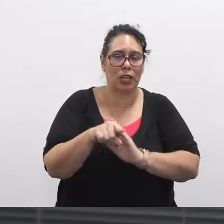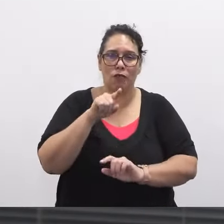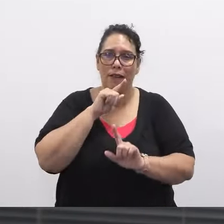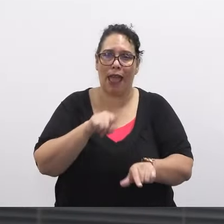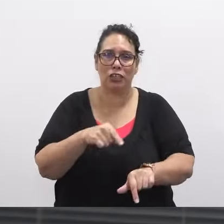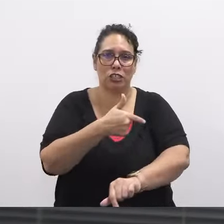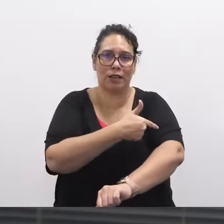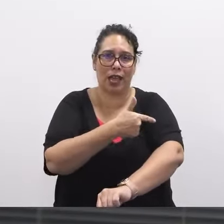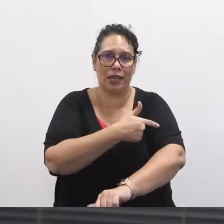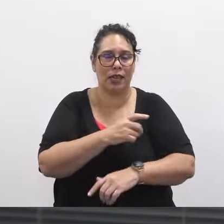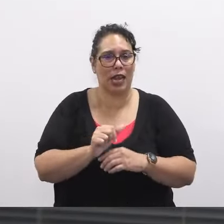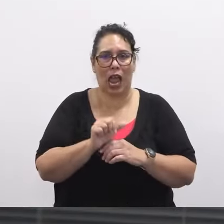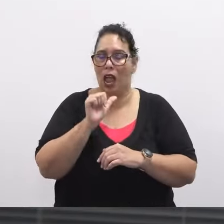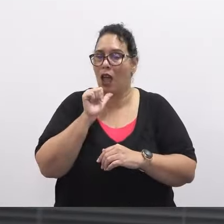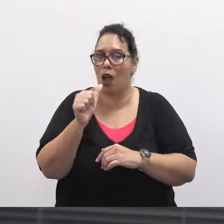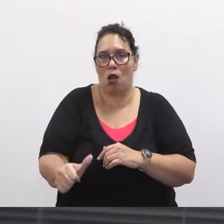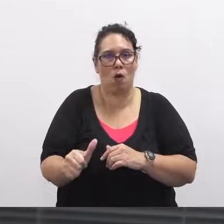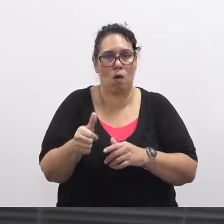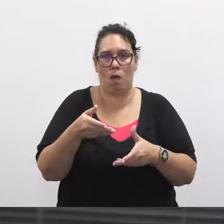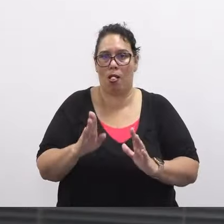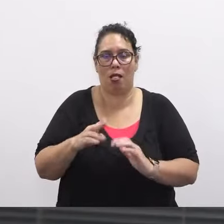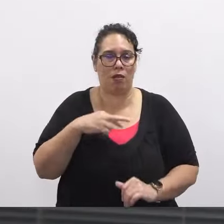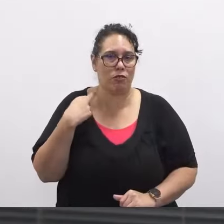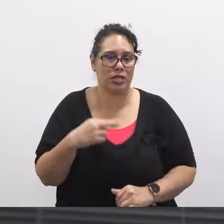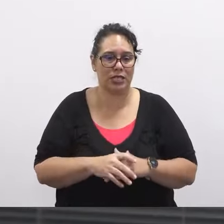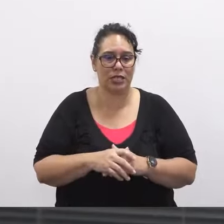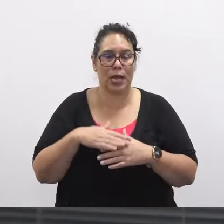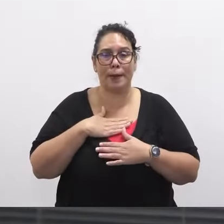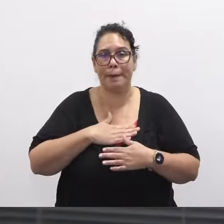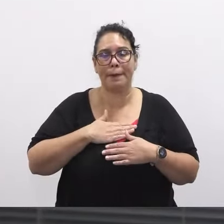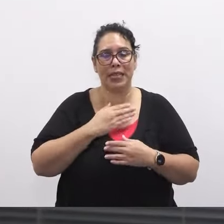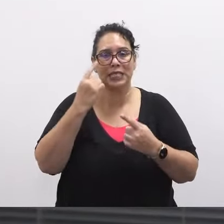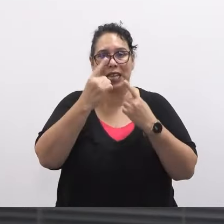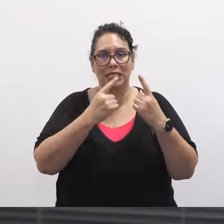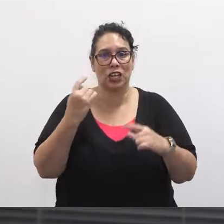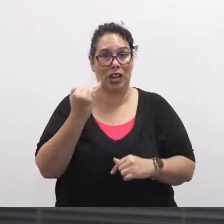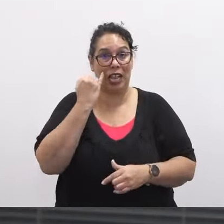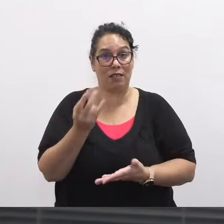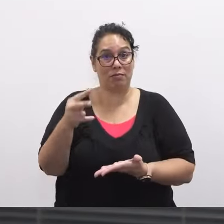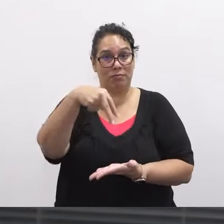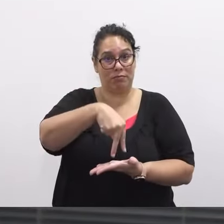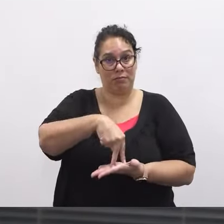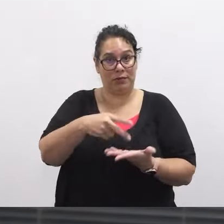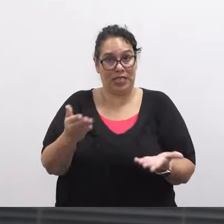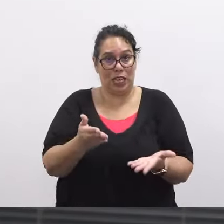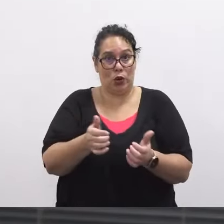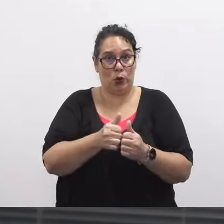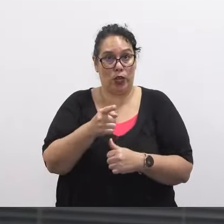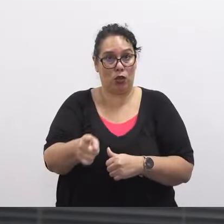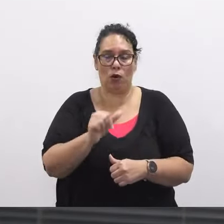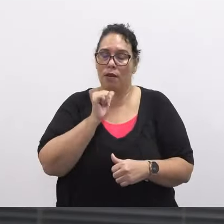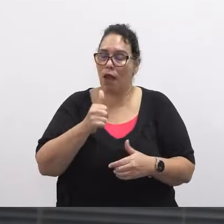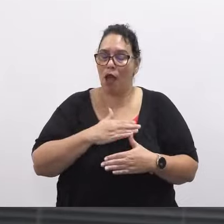and I won't subject them to that risk. Please consider if I stand before you today, unwilling to risk giving the COVID vaccine